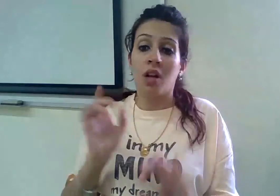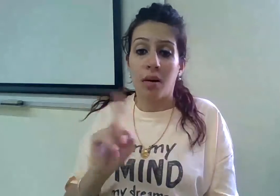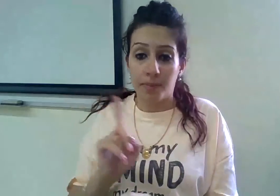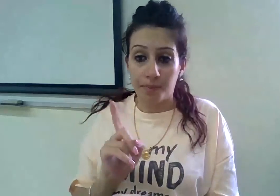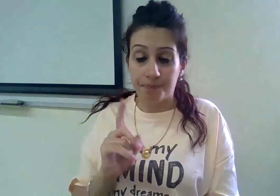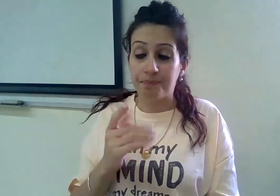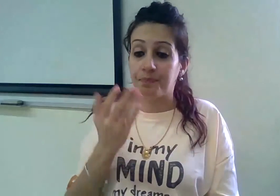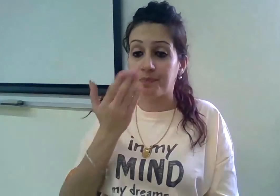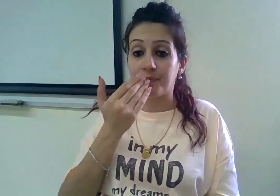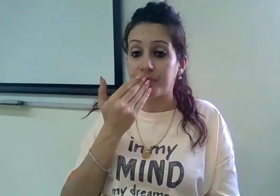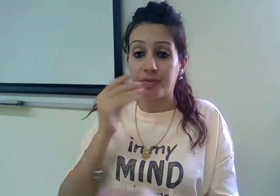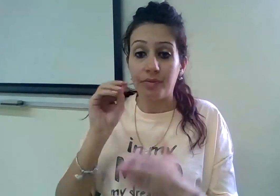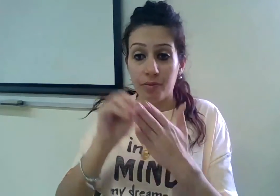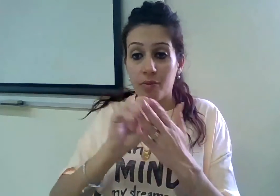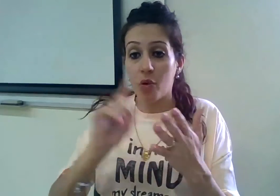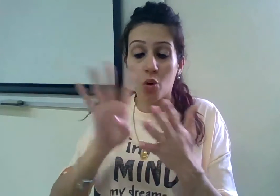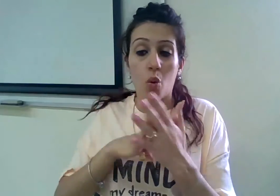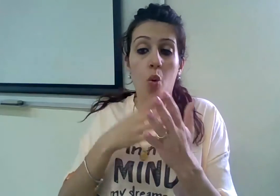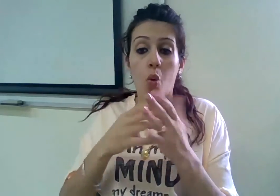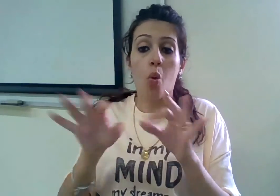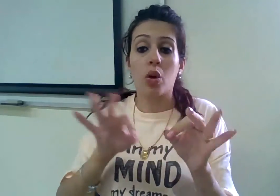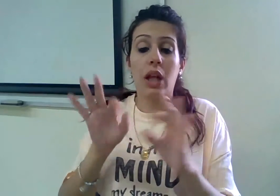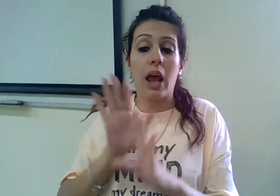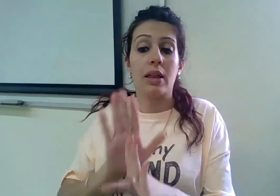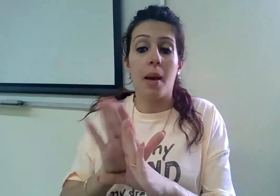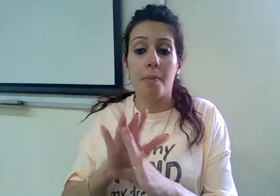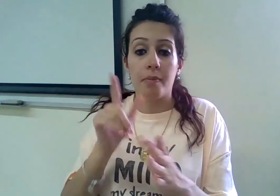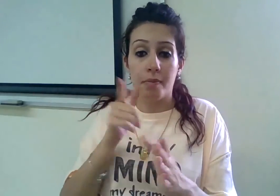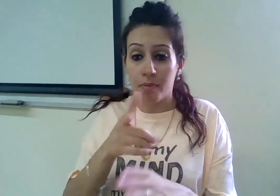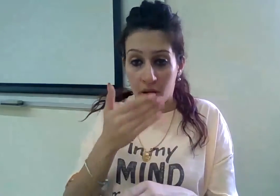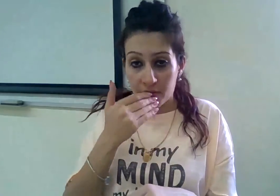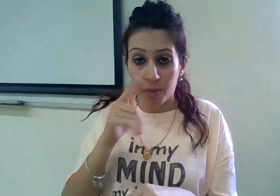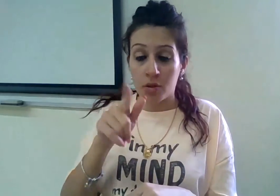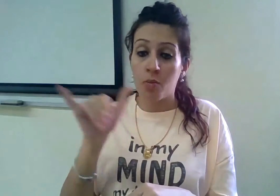the weakest link or the most important possible weak link.